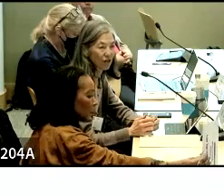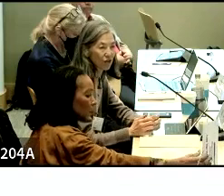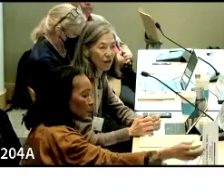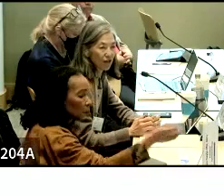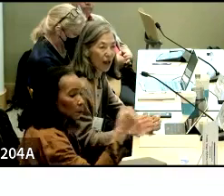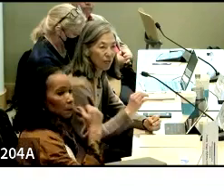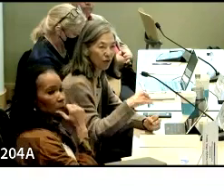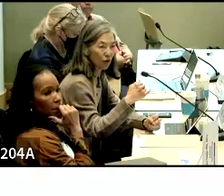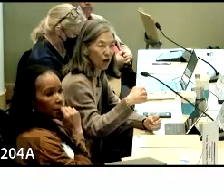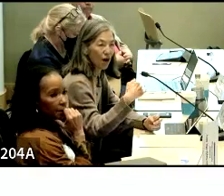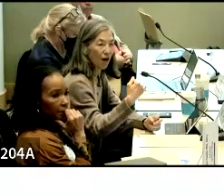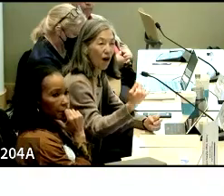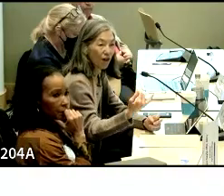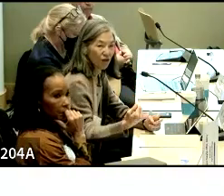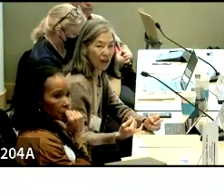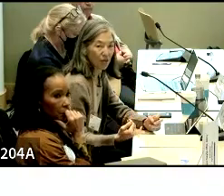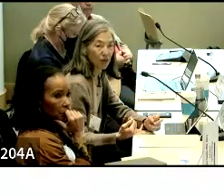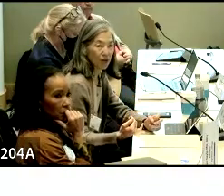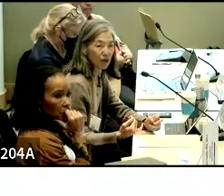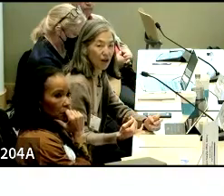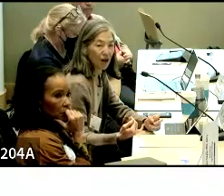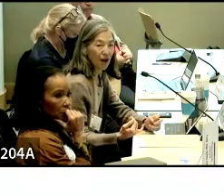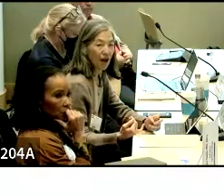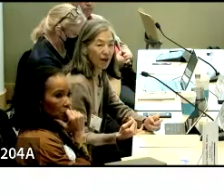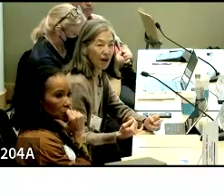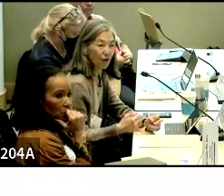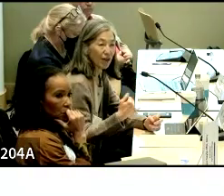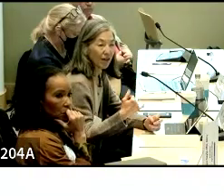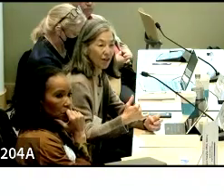that is capable of doing all of these capabilities and we need to get this work done."